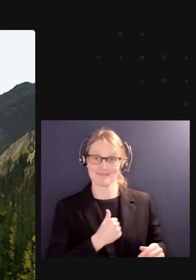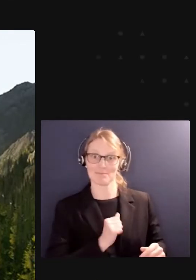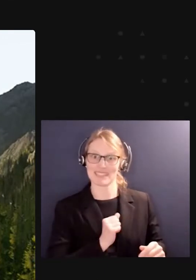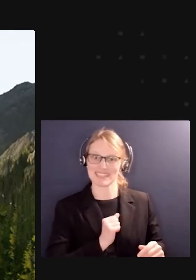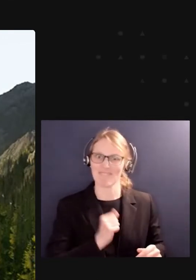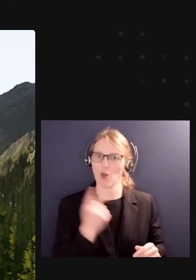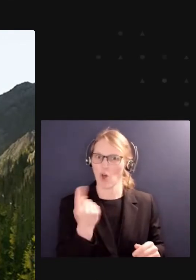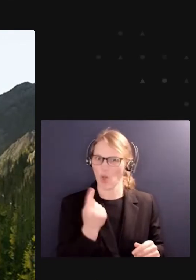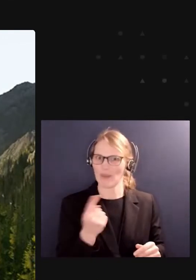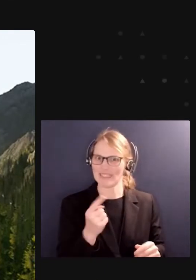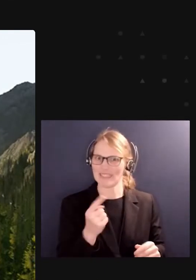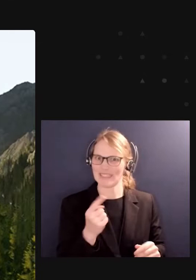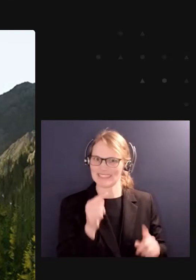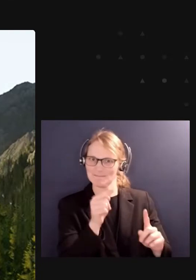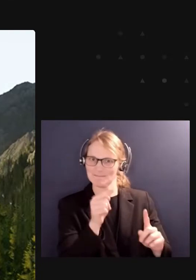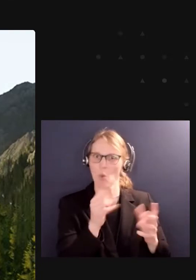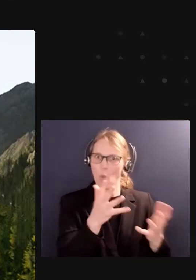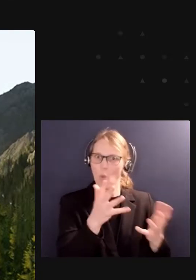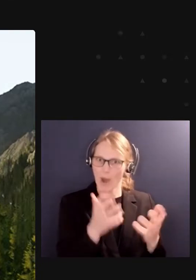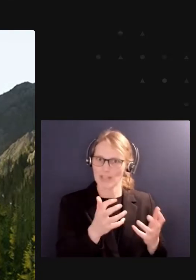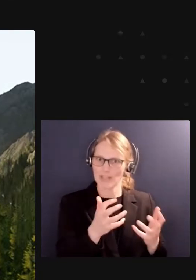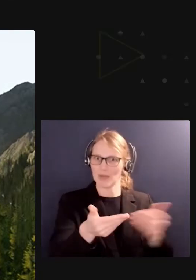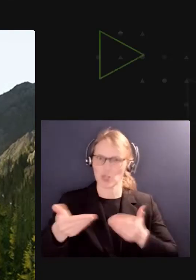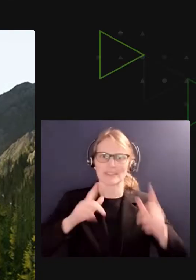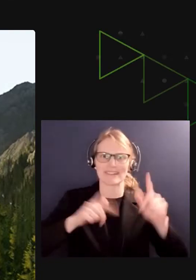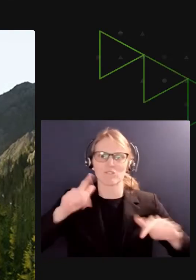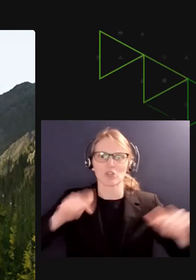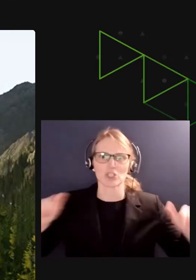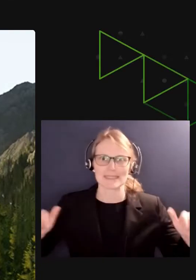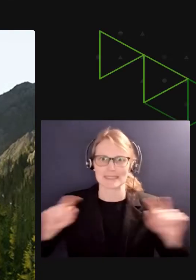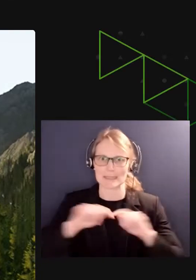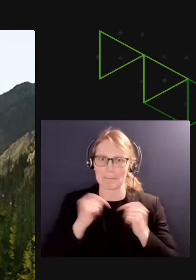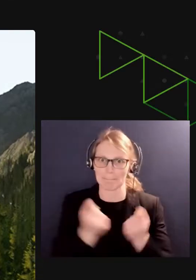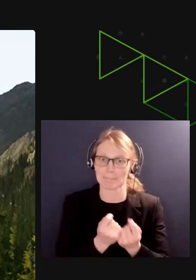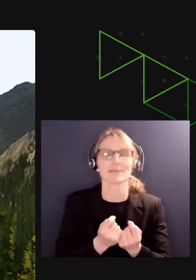but we're all seeing this topic being more prevalent in our discourse around the game industry